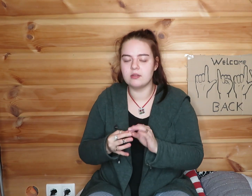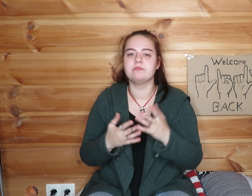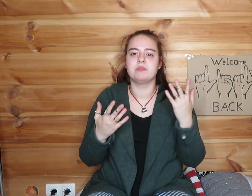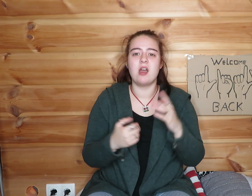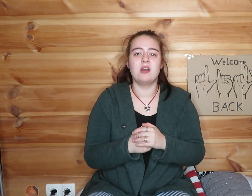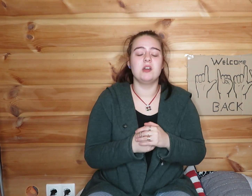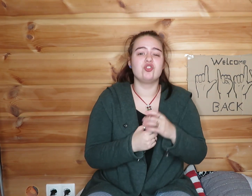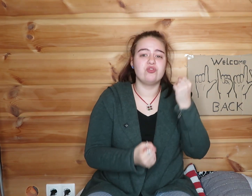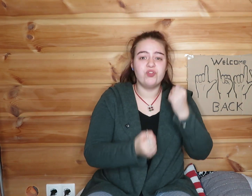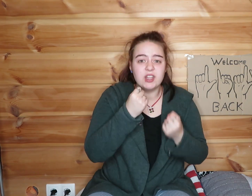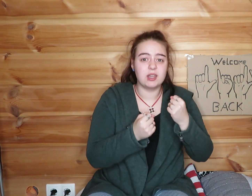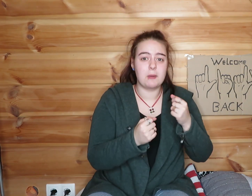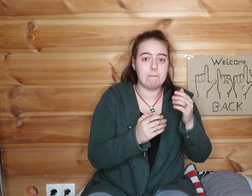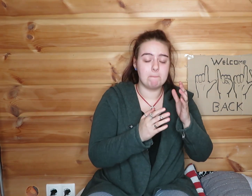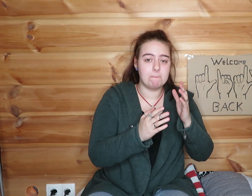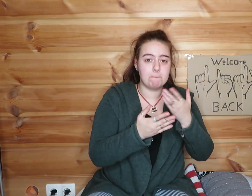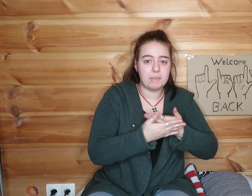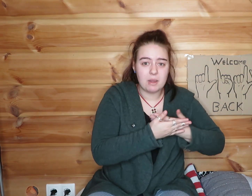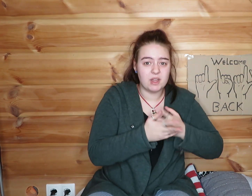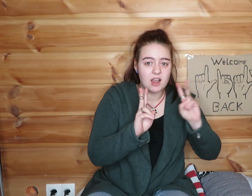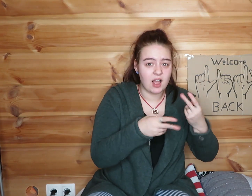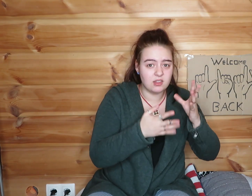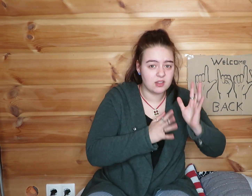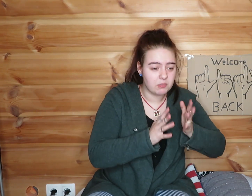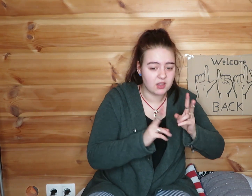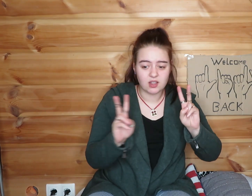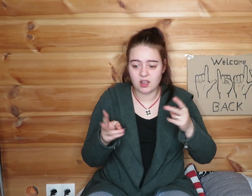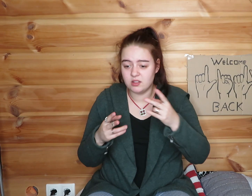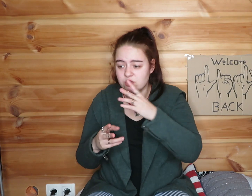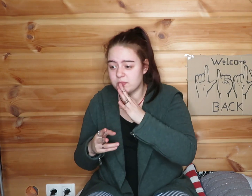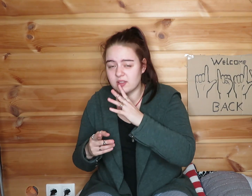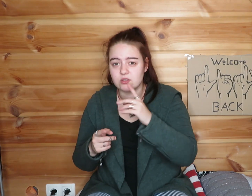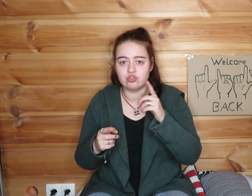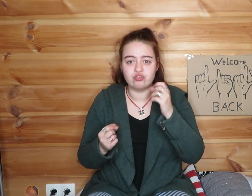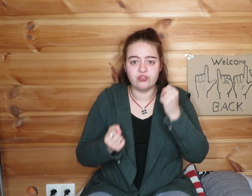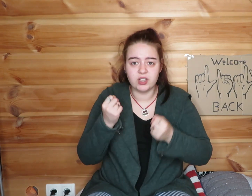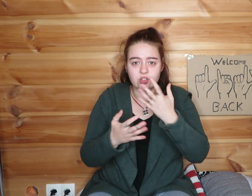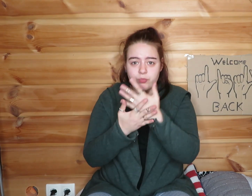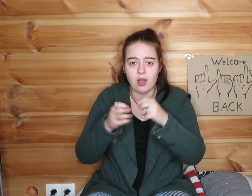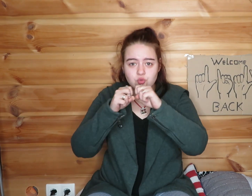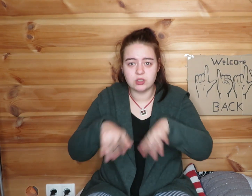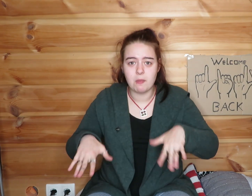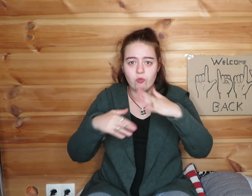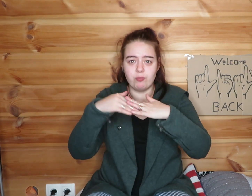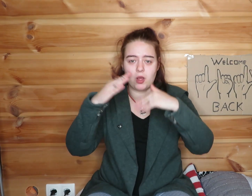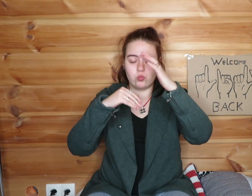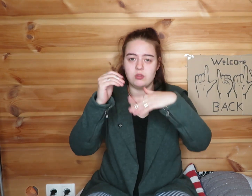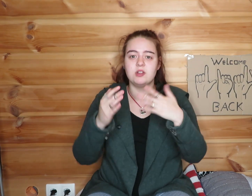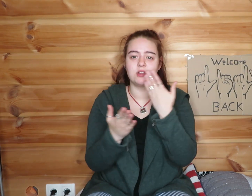It is very hard for a Baby, wich can´t sign or speak, to develope a strong foundation.